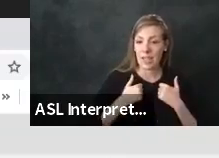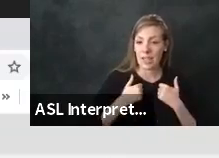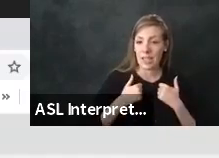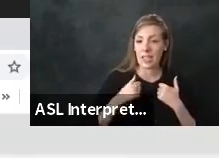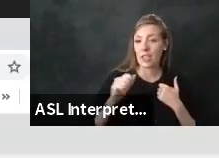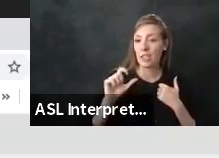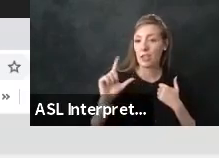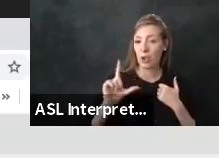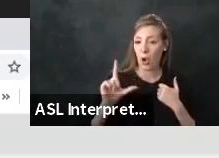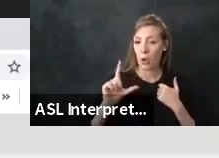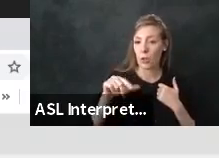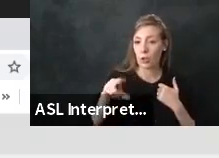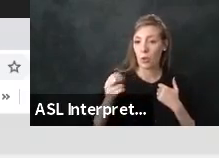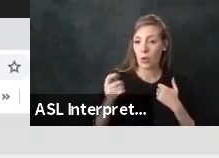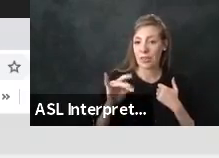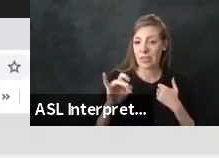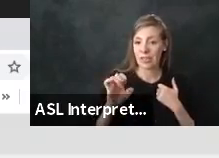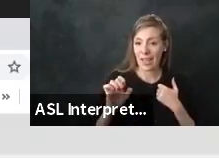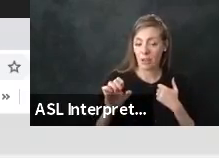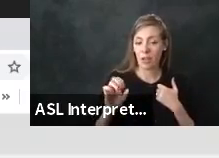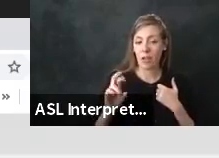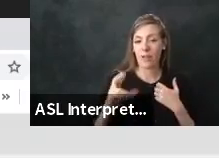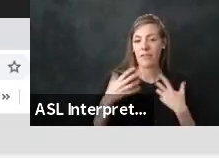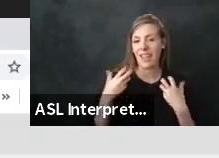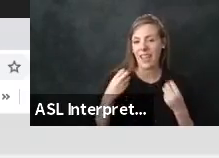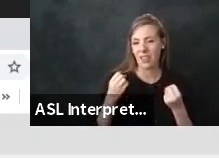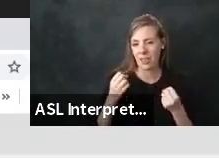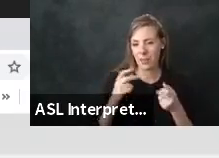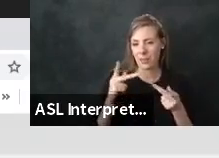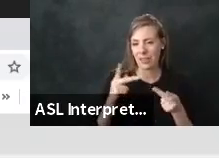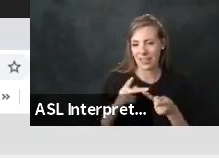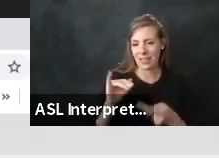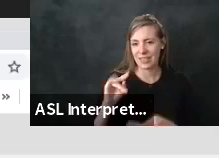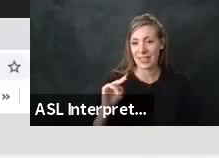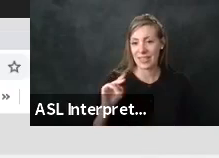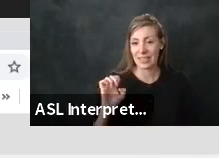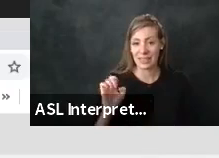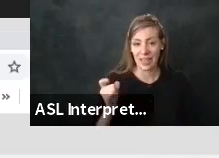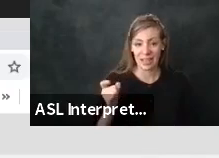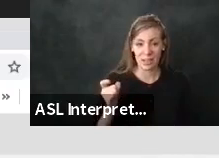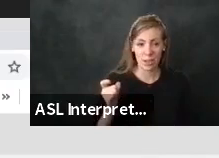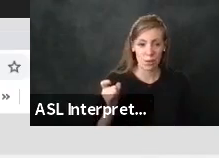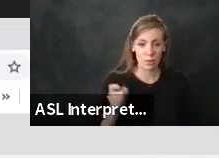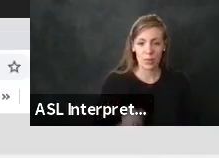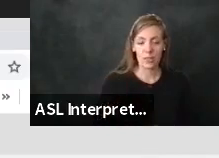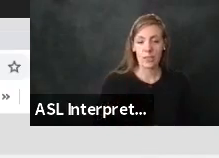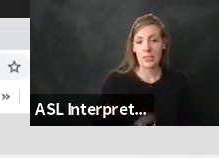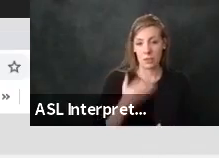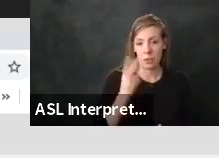We see here that 26% of all doses have gone to residents in this region,